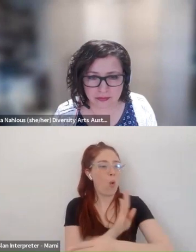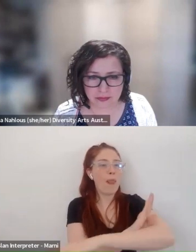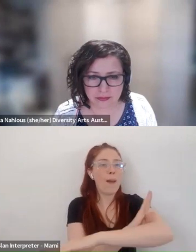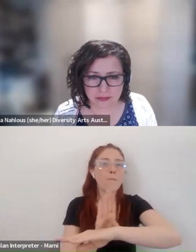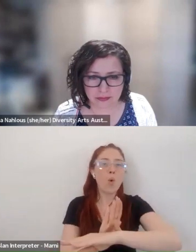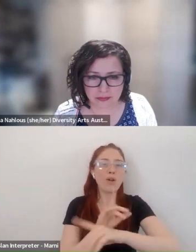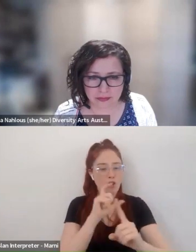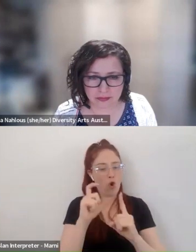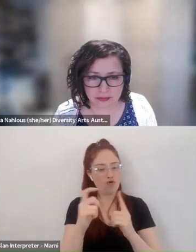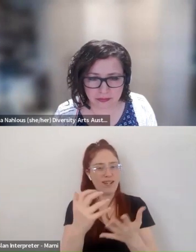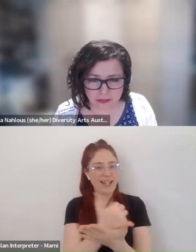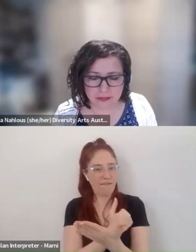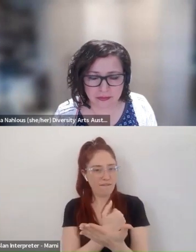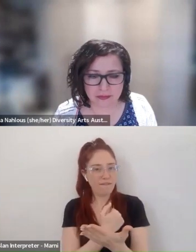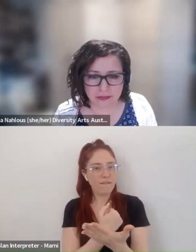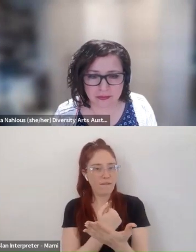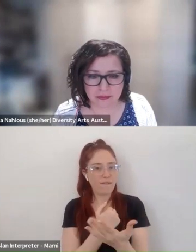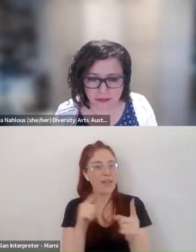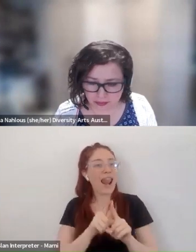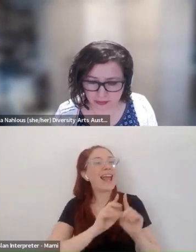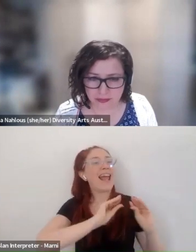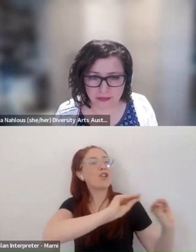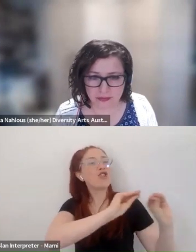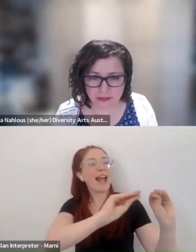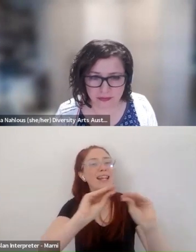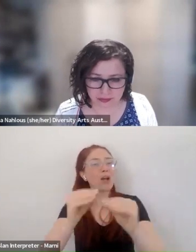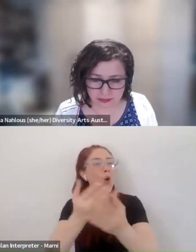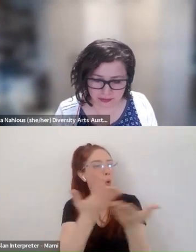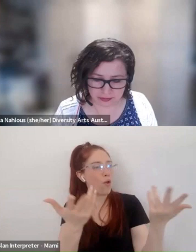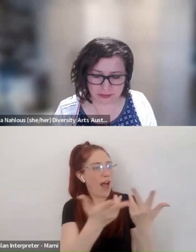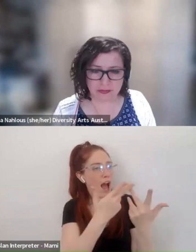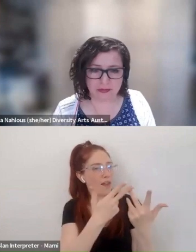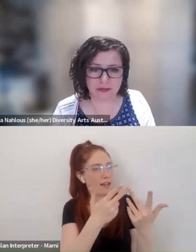the education around the disability politics, I suppose